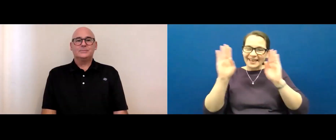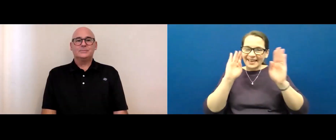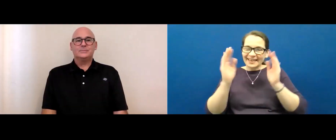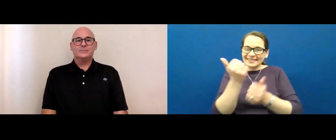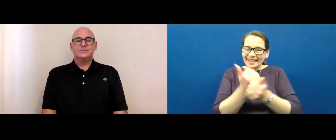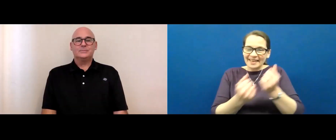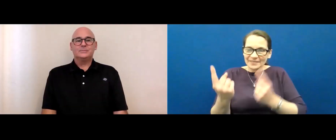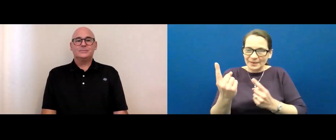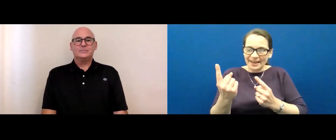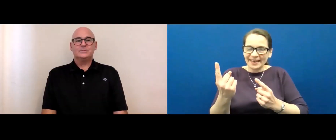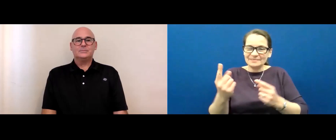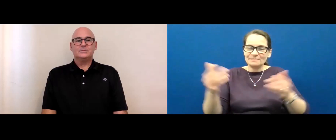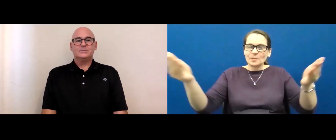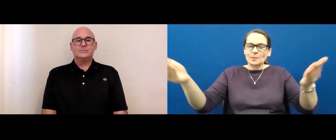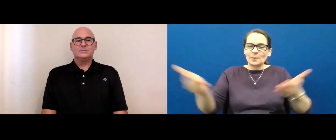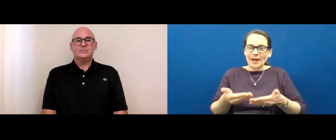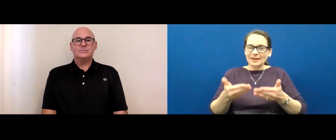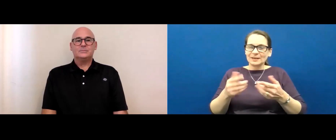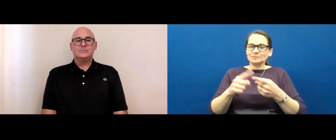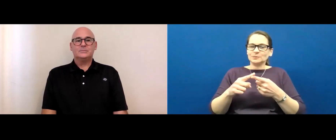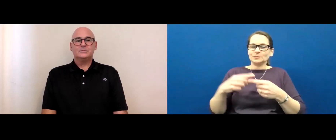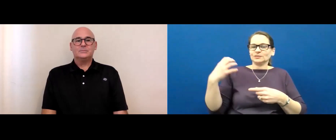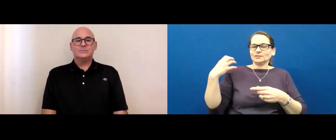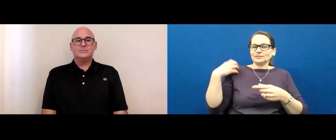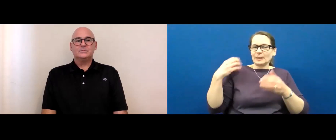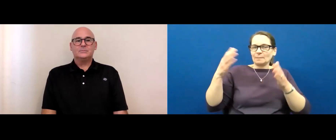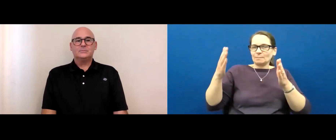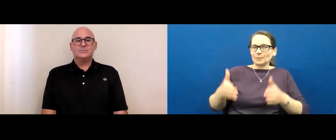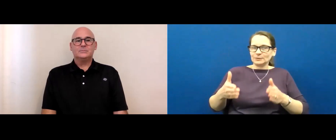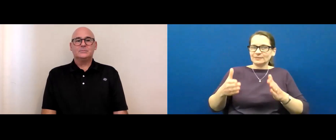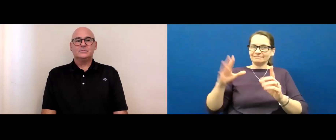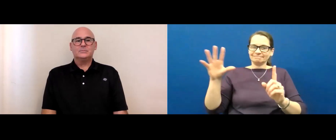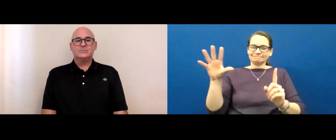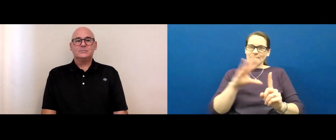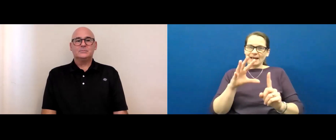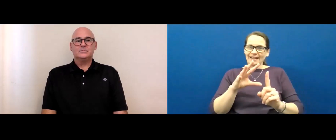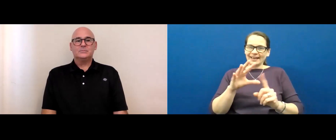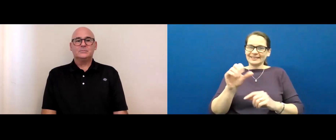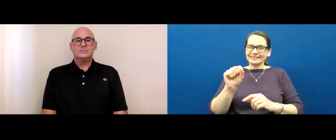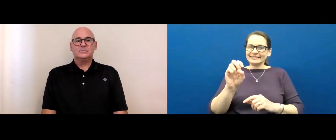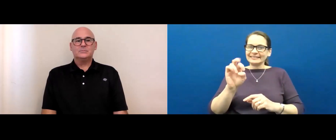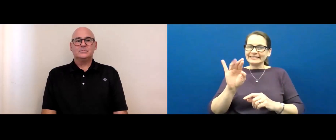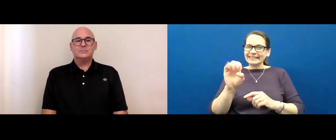hello everyone welcome to the Chairperson Spotlight Series